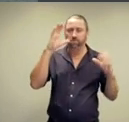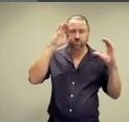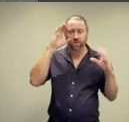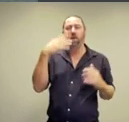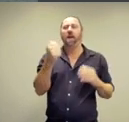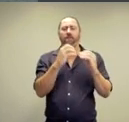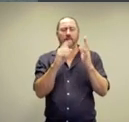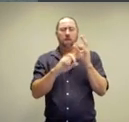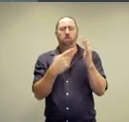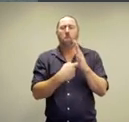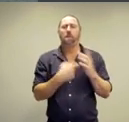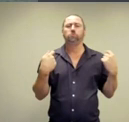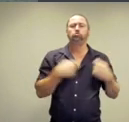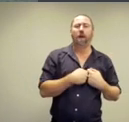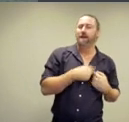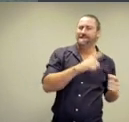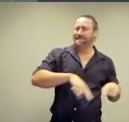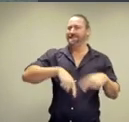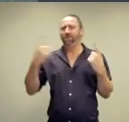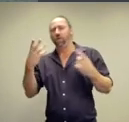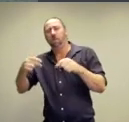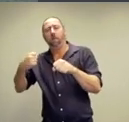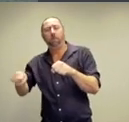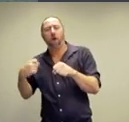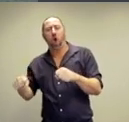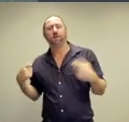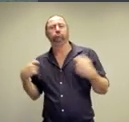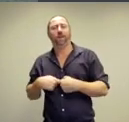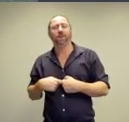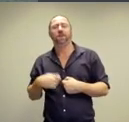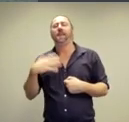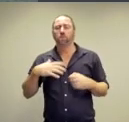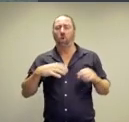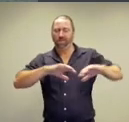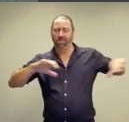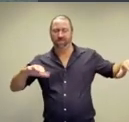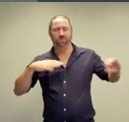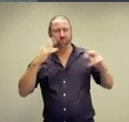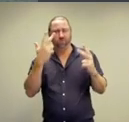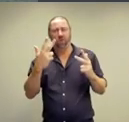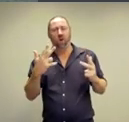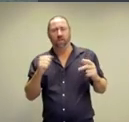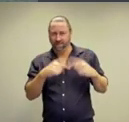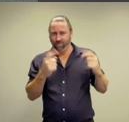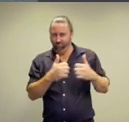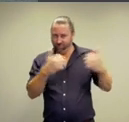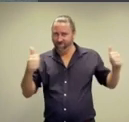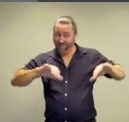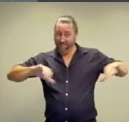because they're wearing bomber jackets and they are distinctly different from biker jackets so I just don't want to make that crossover.